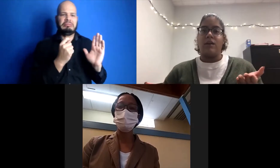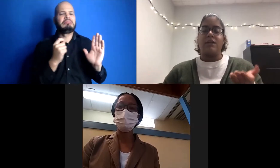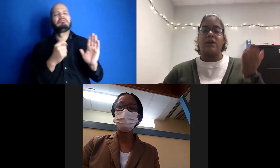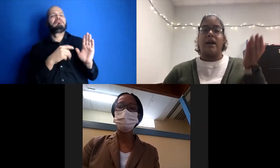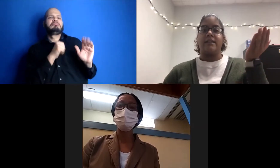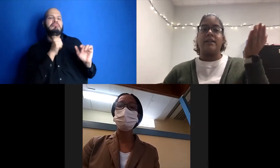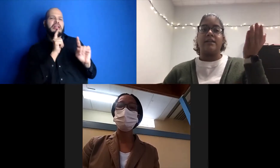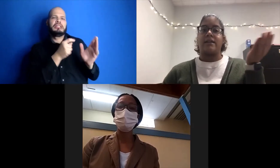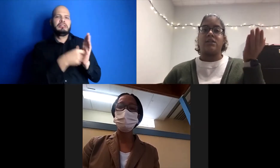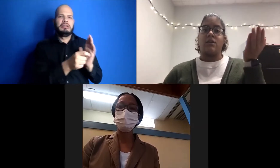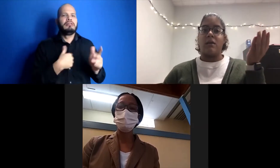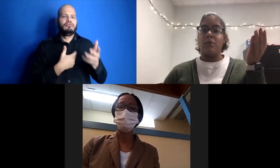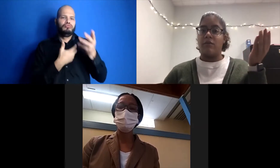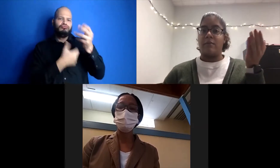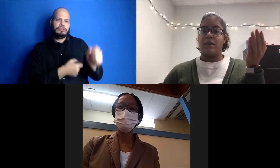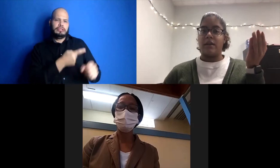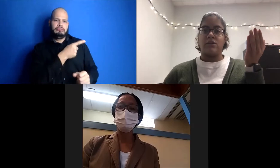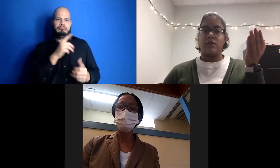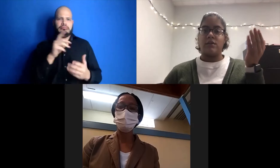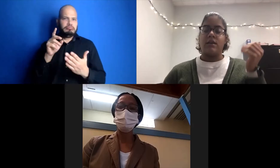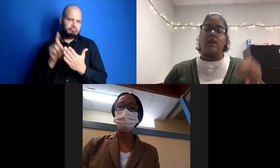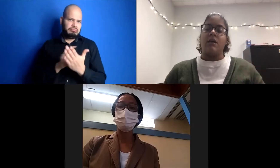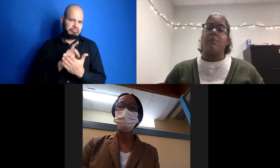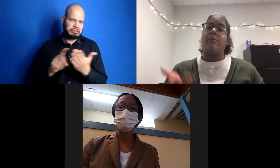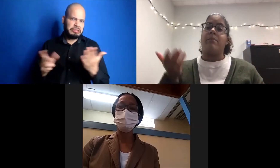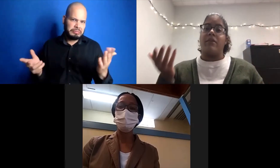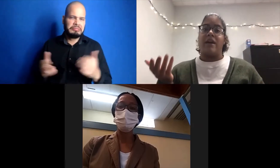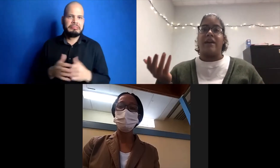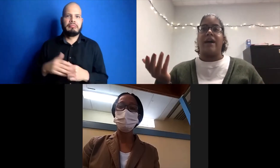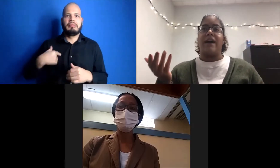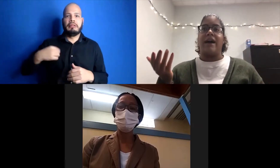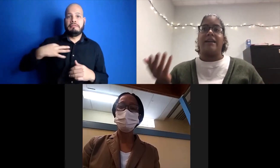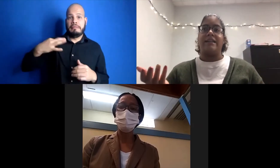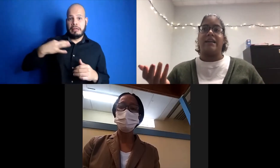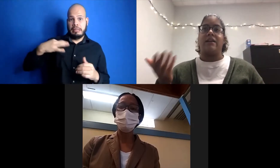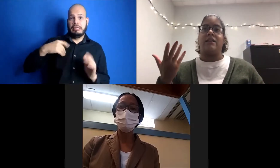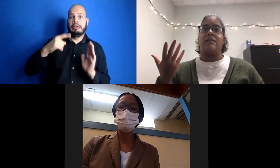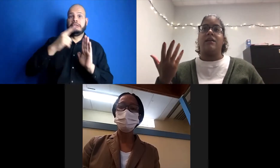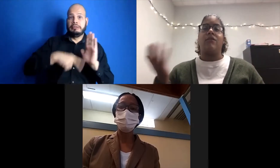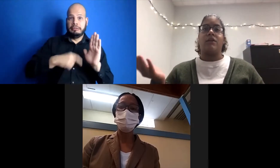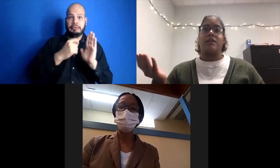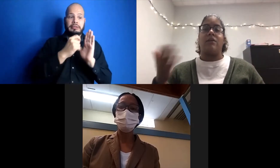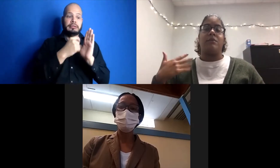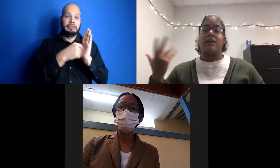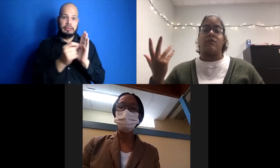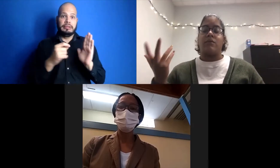so I said yes to a couple of applications but then I did it for example I'm gonna give a really good